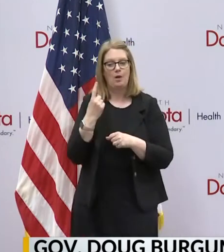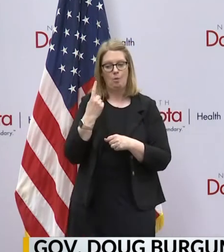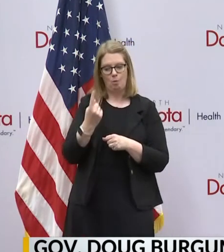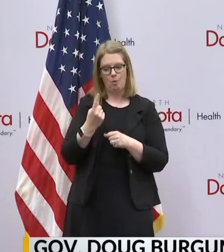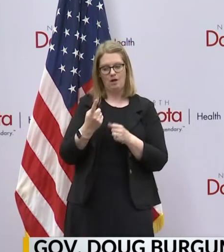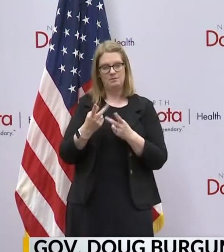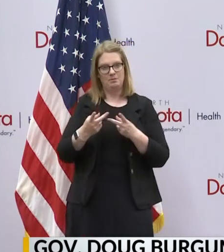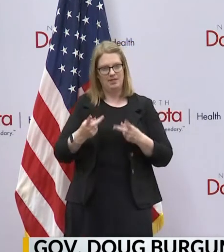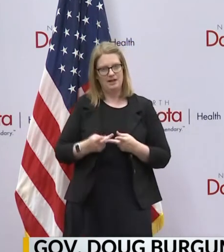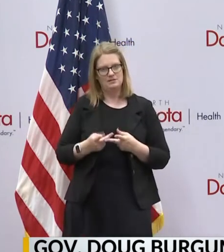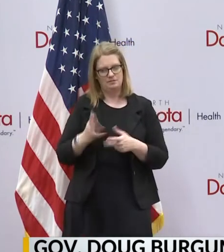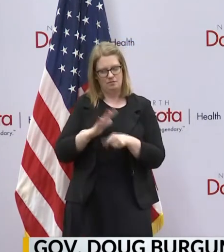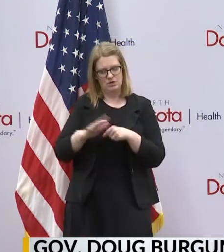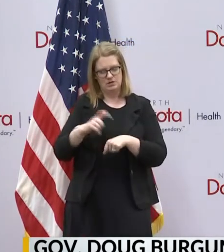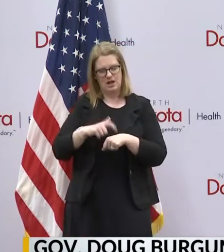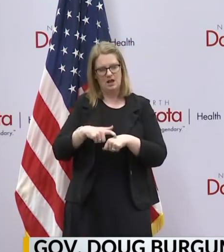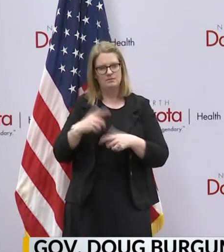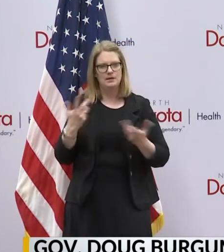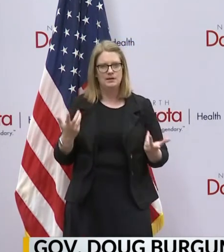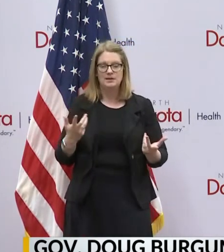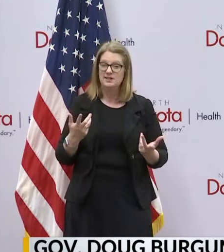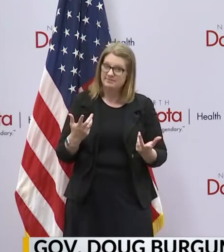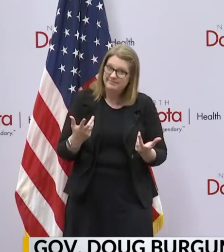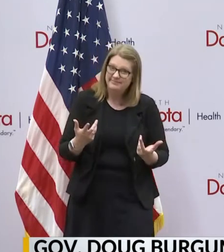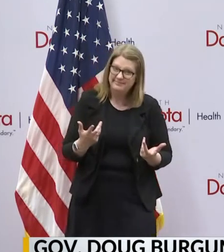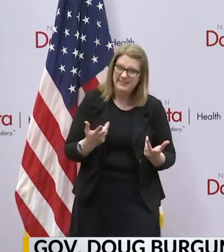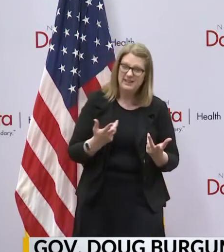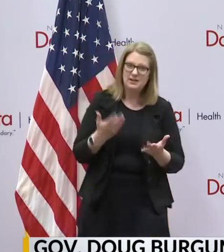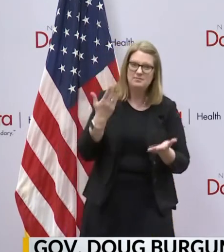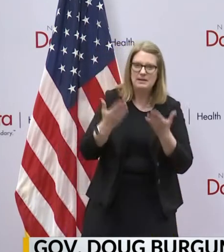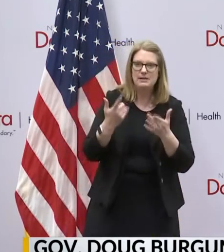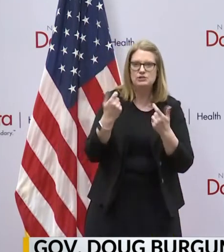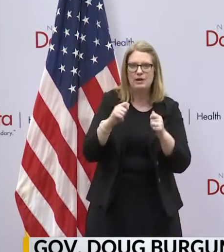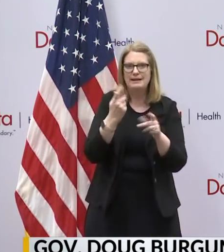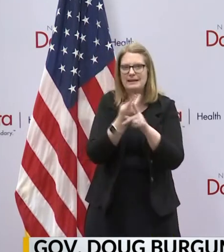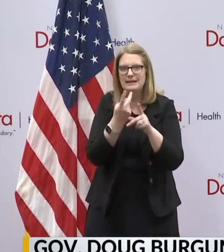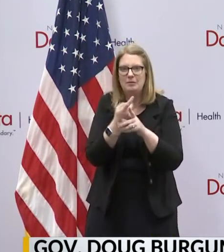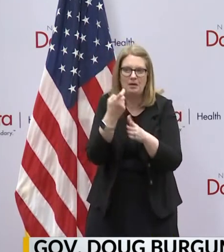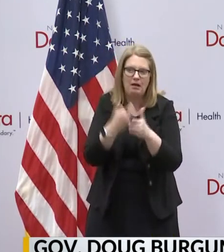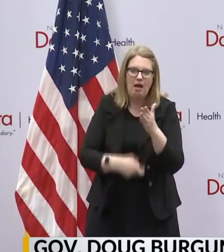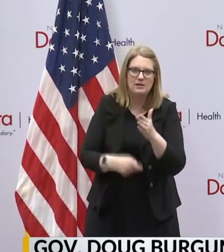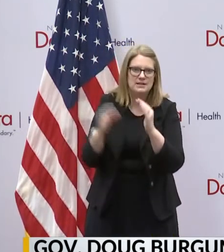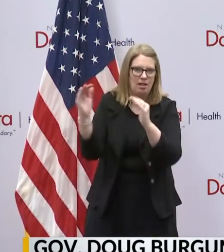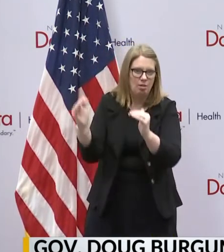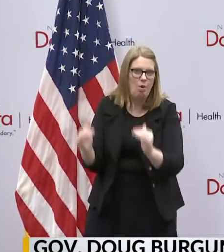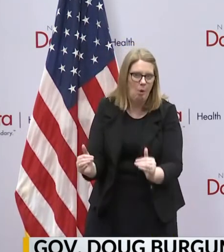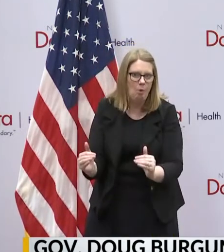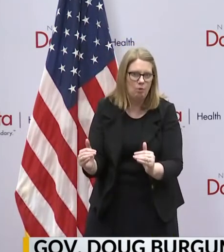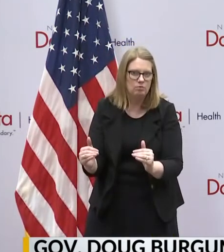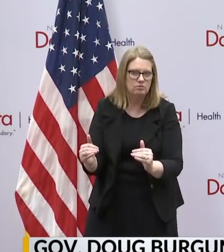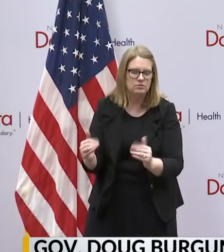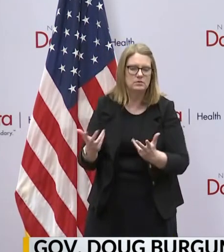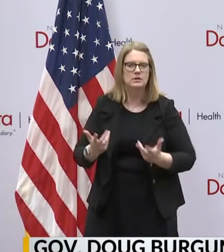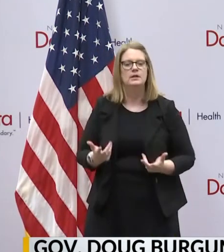AT 20 HOURS, VERSUS PERHAPS WORKING AT A JOB WHERE -- AND AGAIN, THAT'S THE ECONOMICS OF